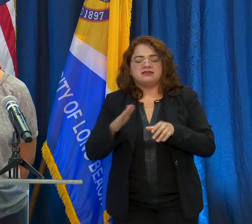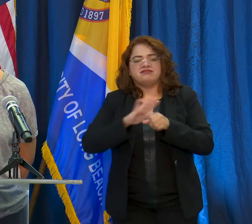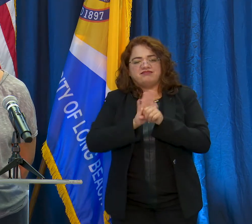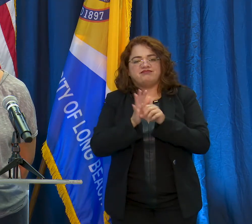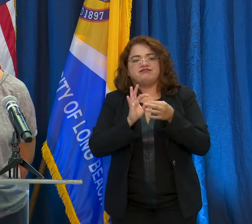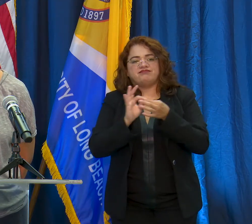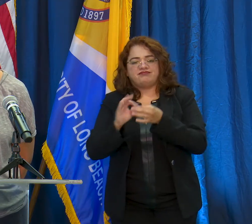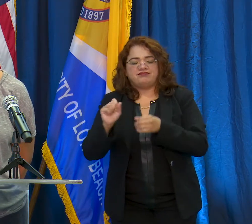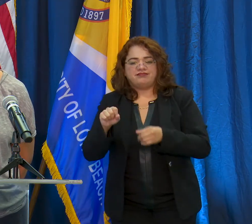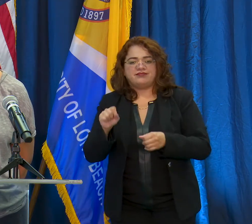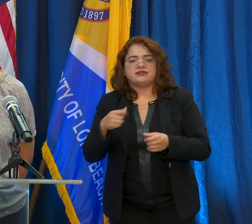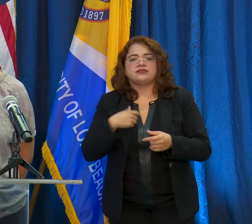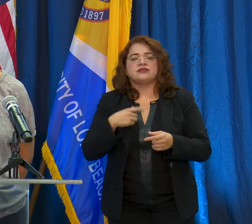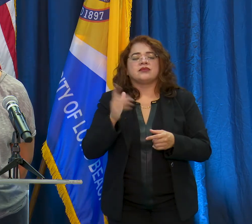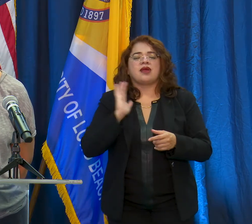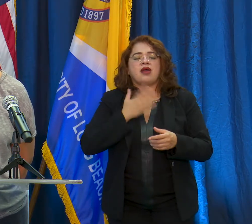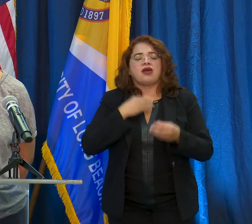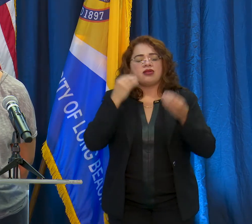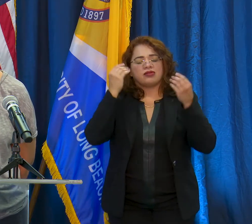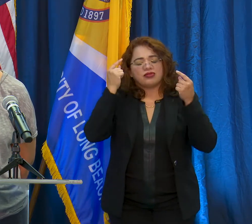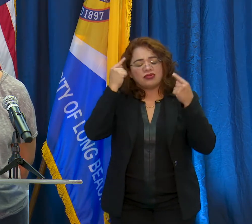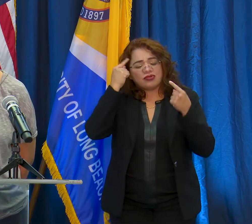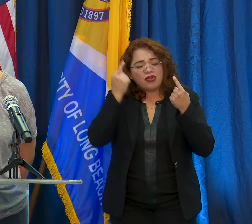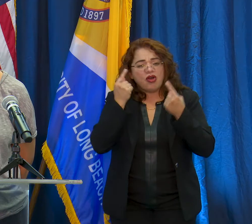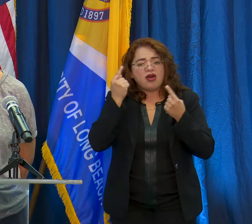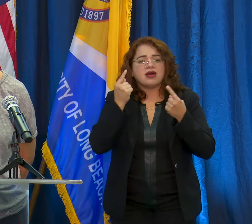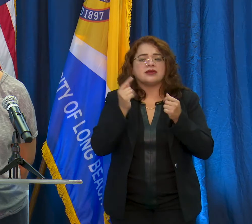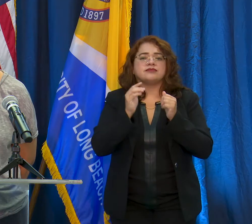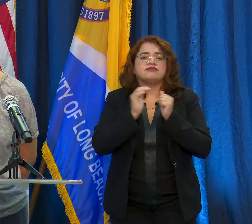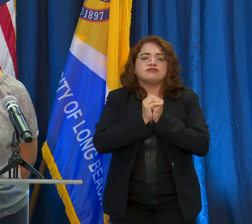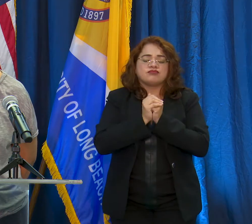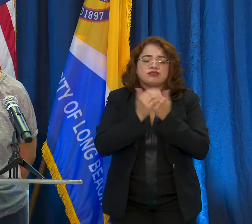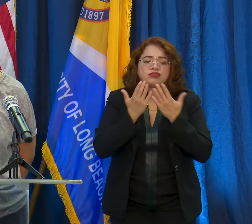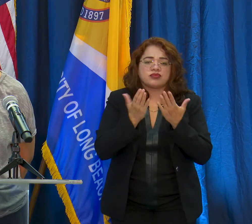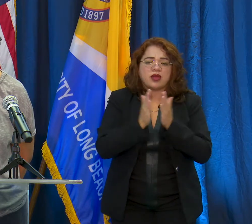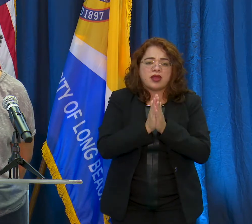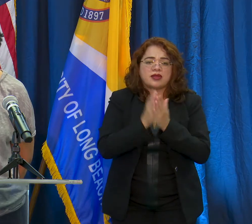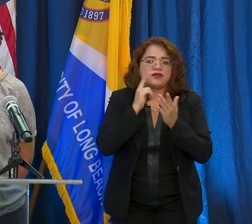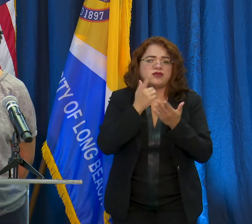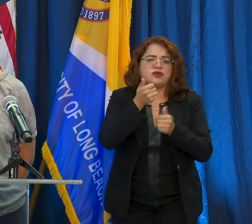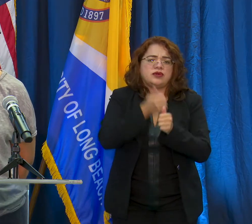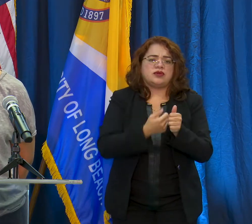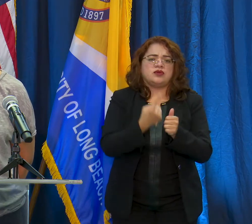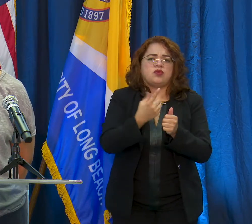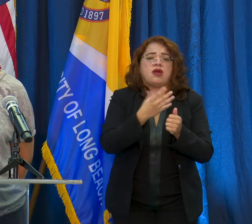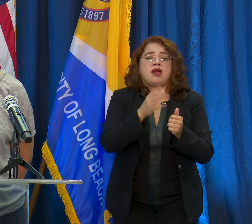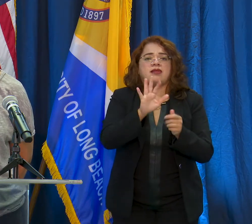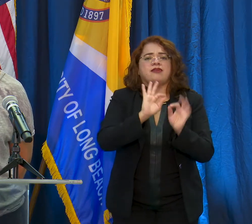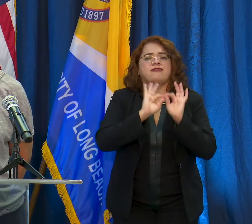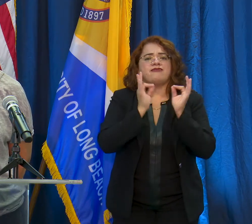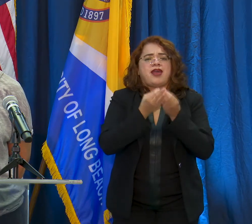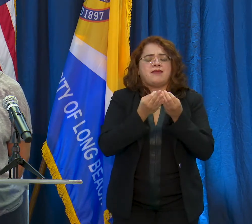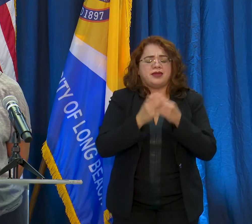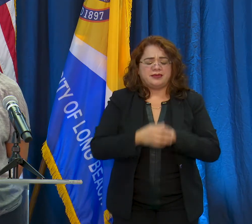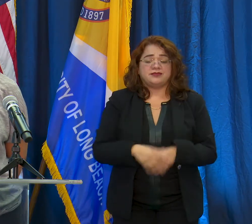go out to all the families and loved ones of these residents. 120 of these fatalities have been